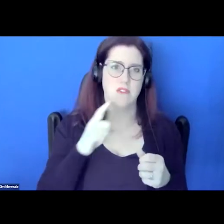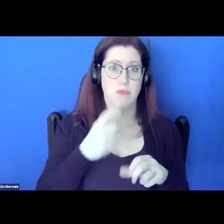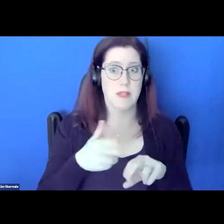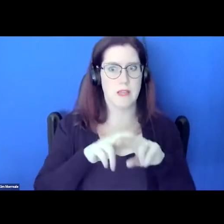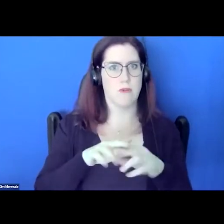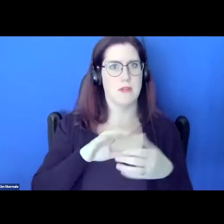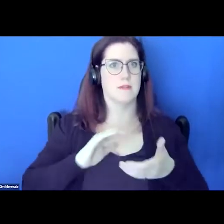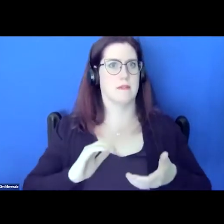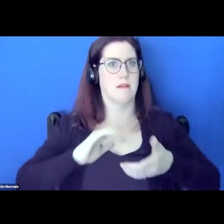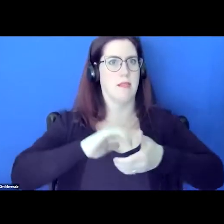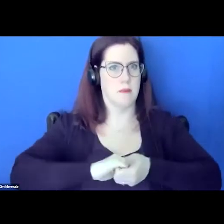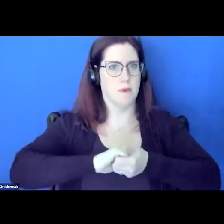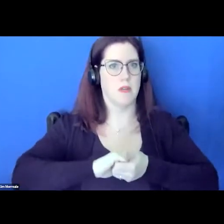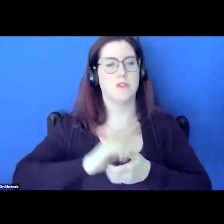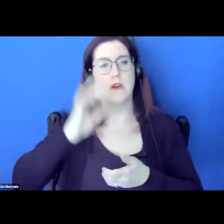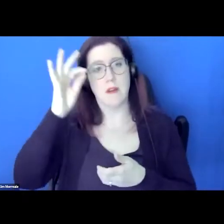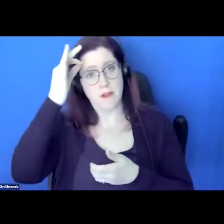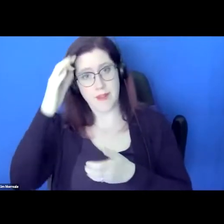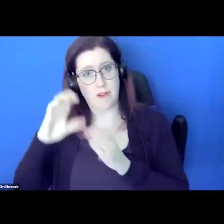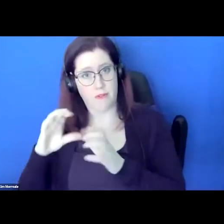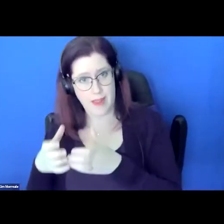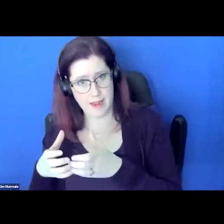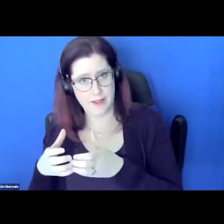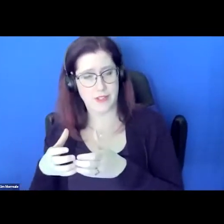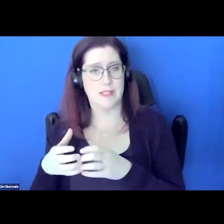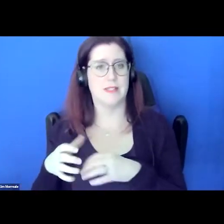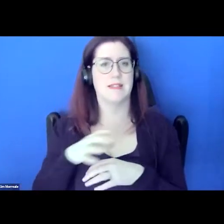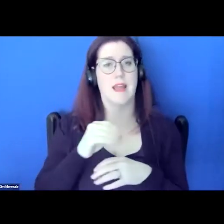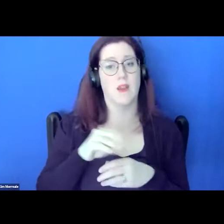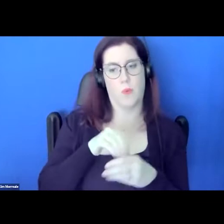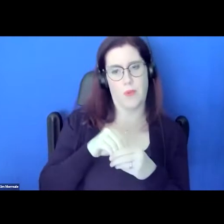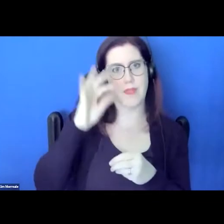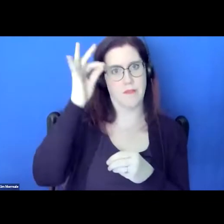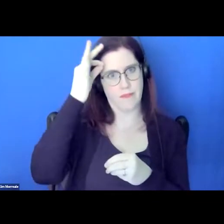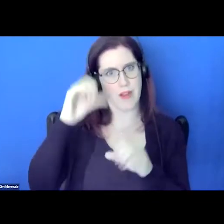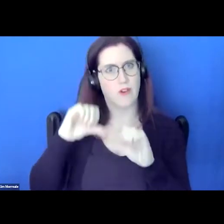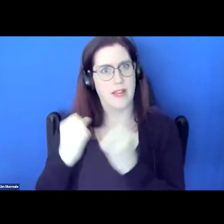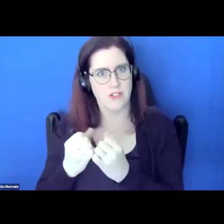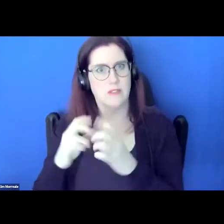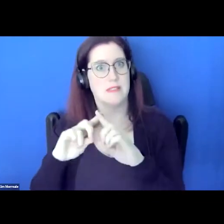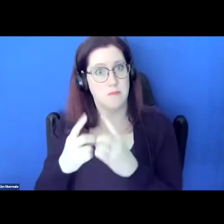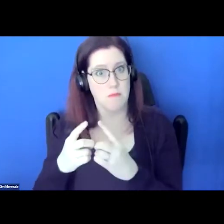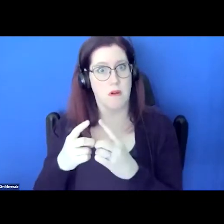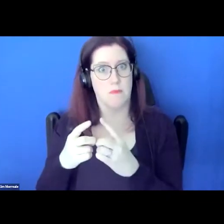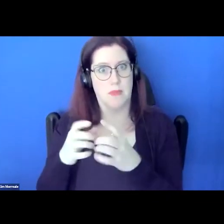between federal agencies and even within federal agency departments, I feel